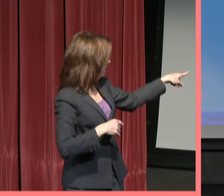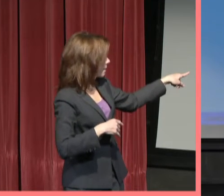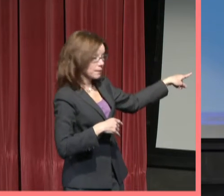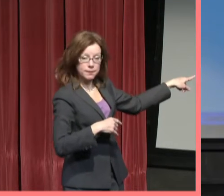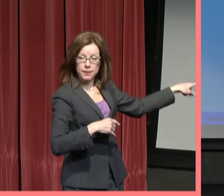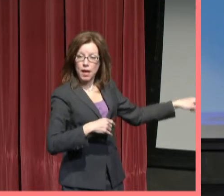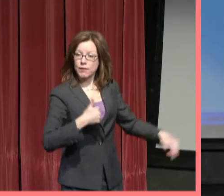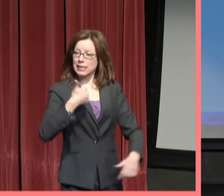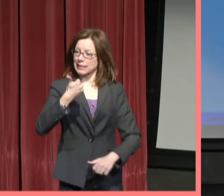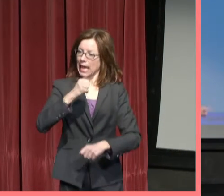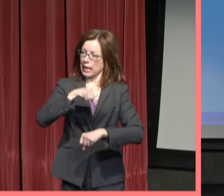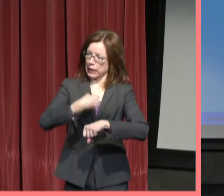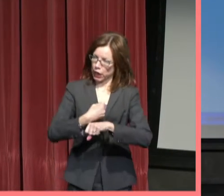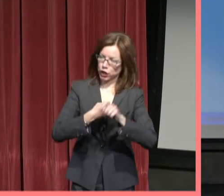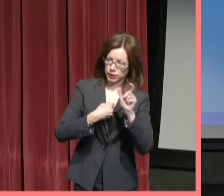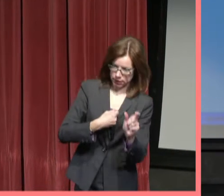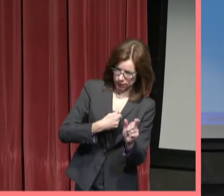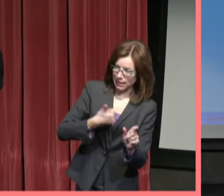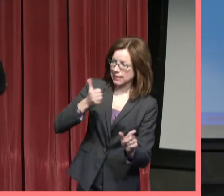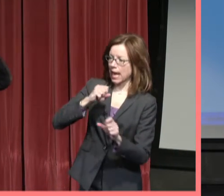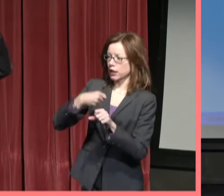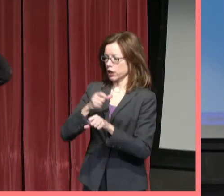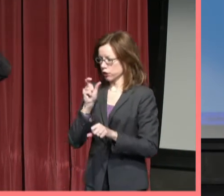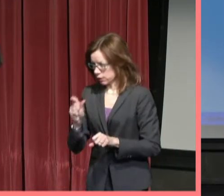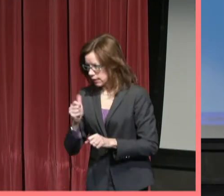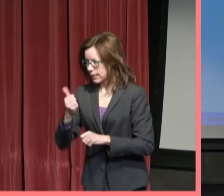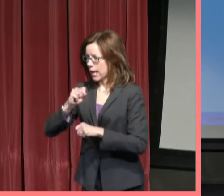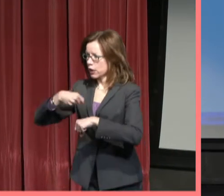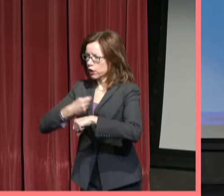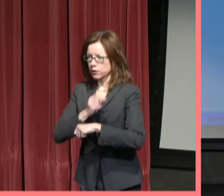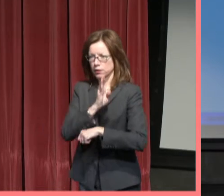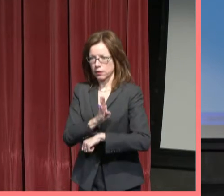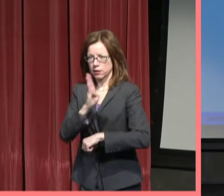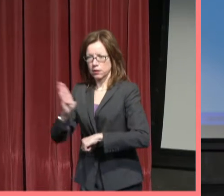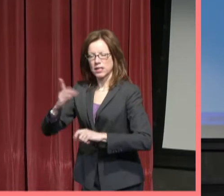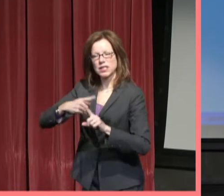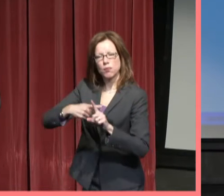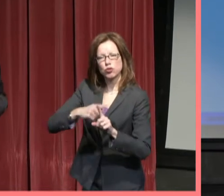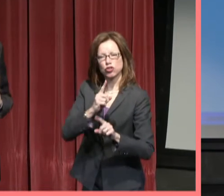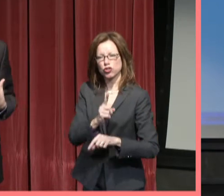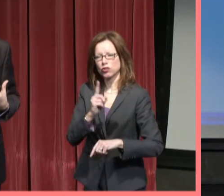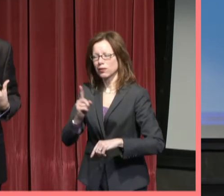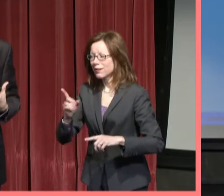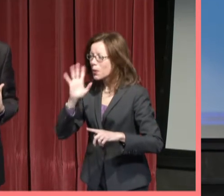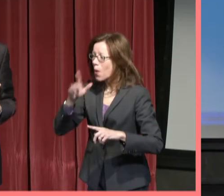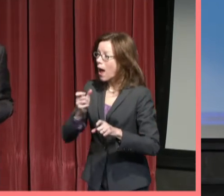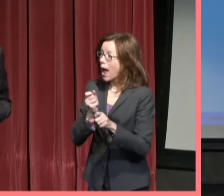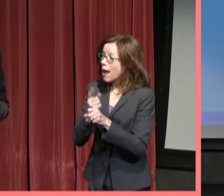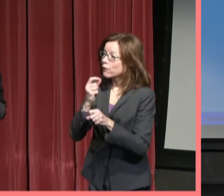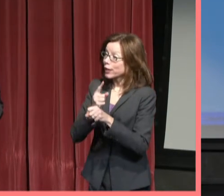the average temperature for every 10 years, because it removes that year-to-year variability, which makes it so hard for us